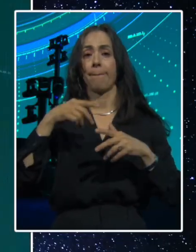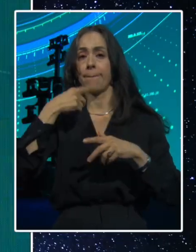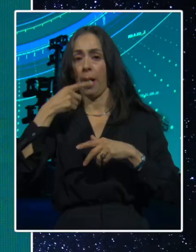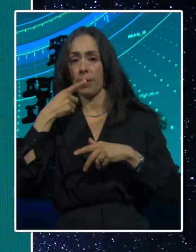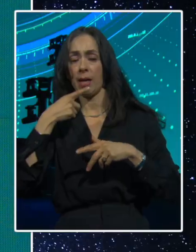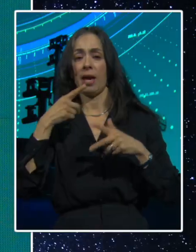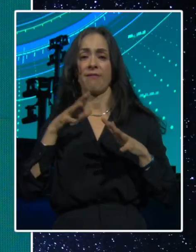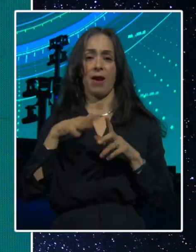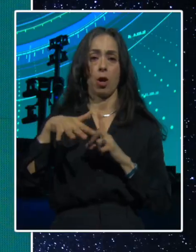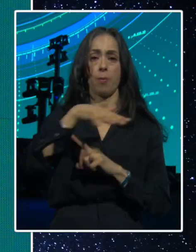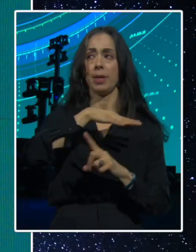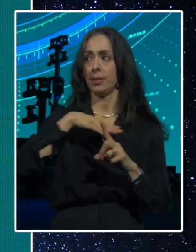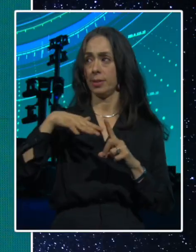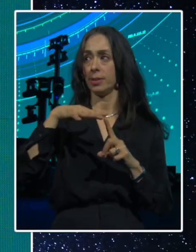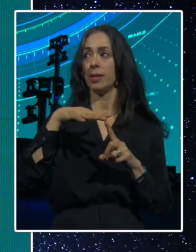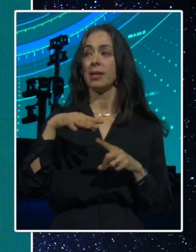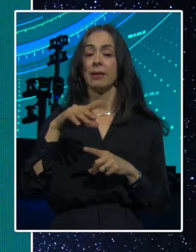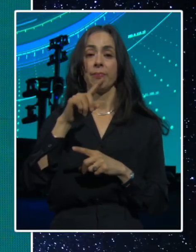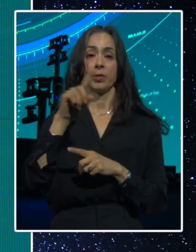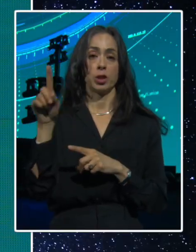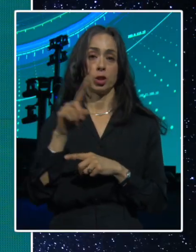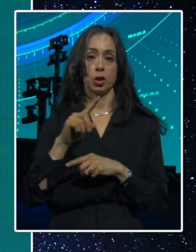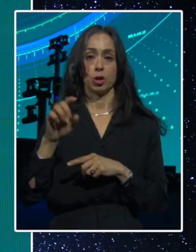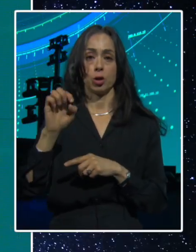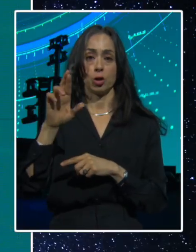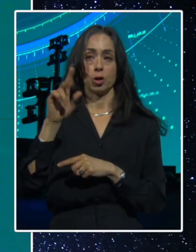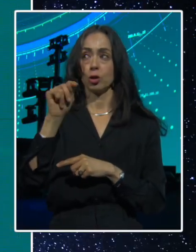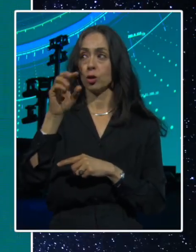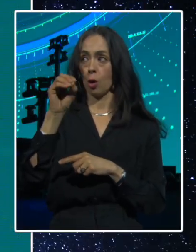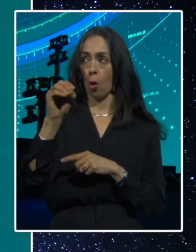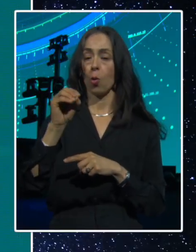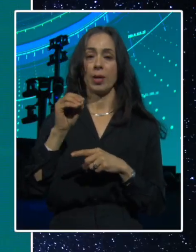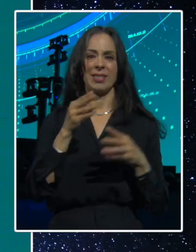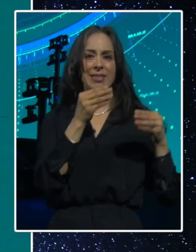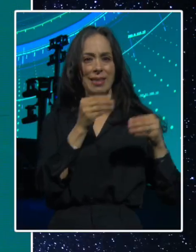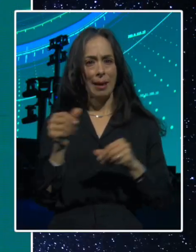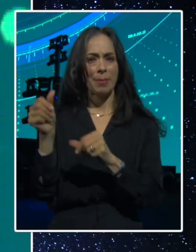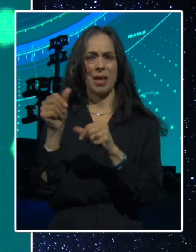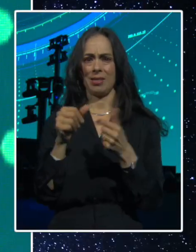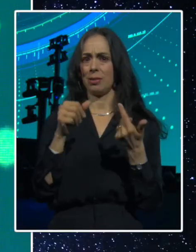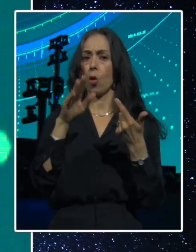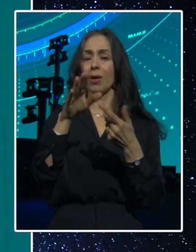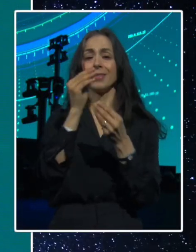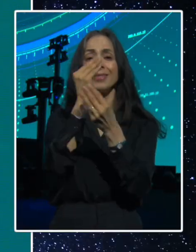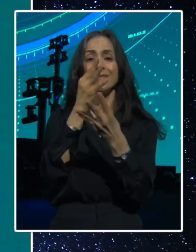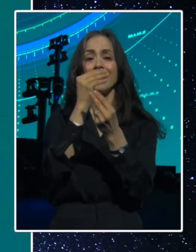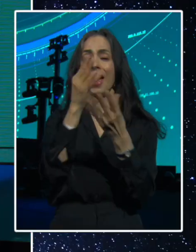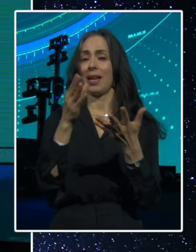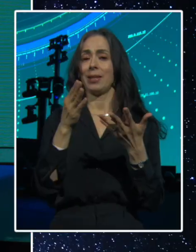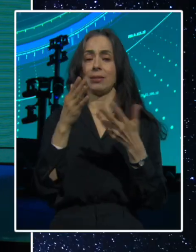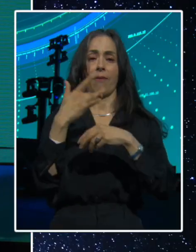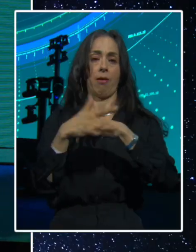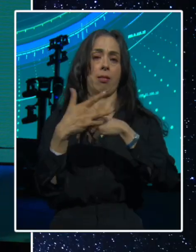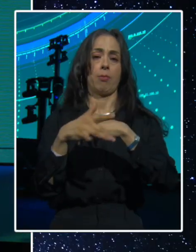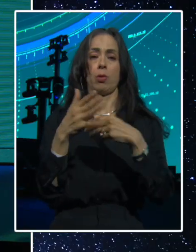Zerto enables faster, more seamless recovery, so your data remains accessible wherever it resides.